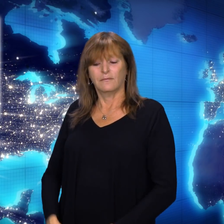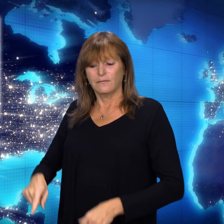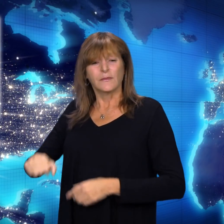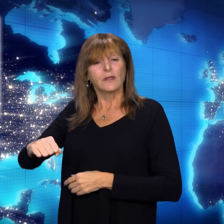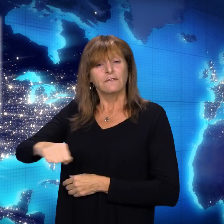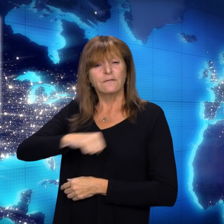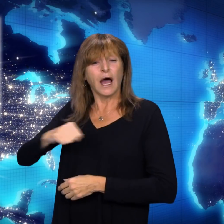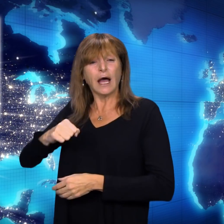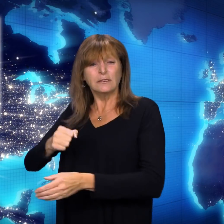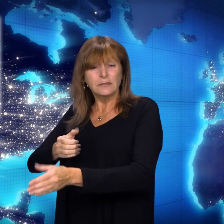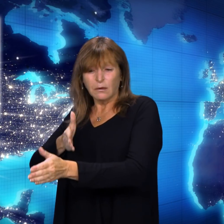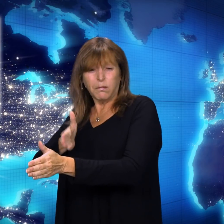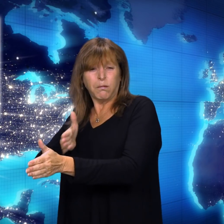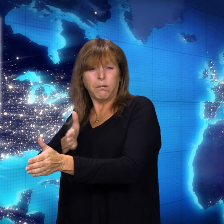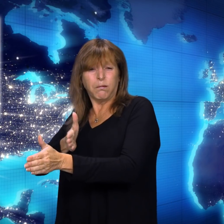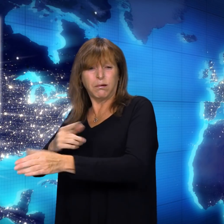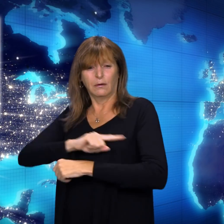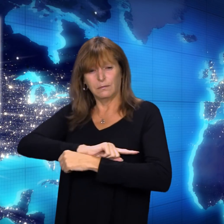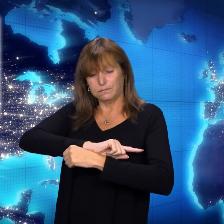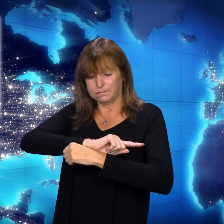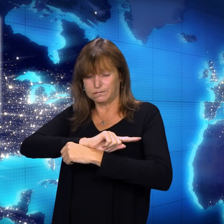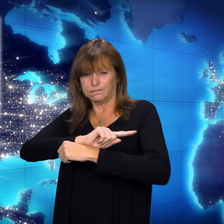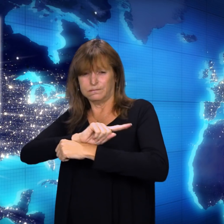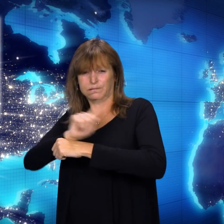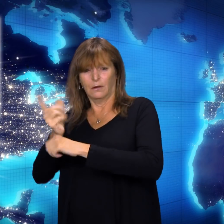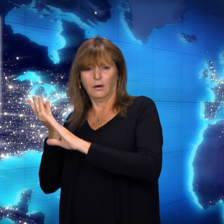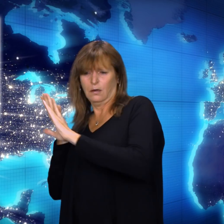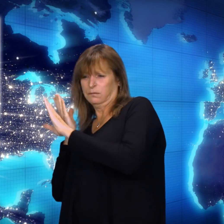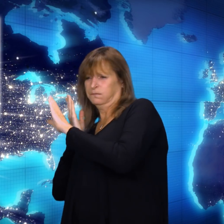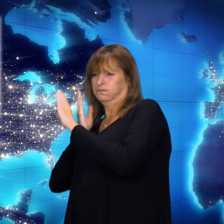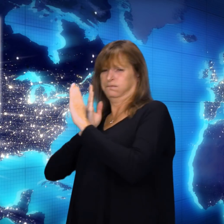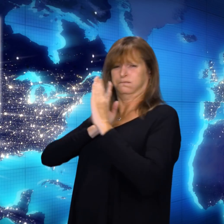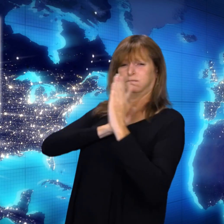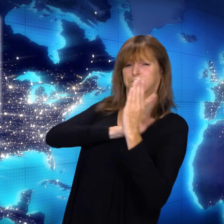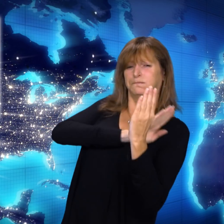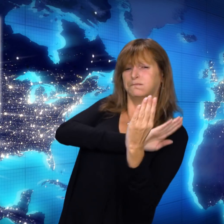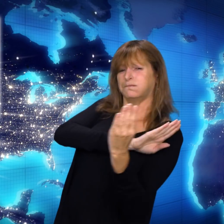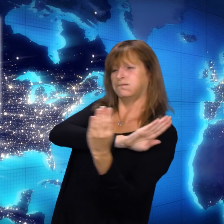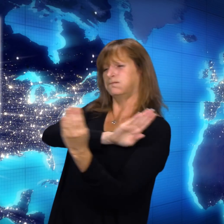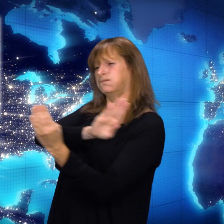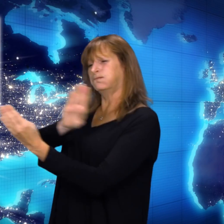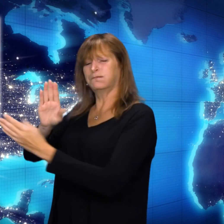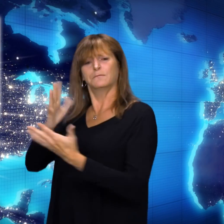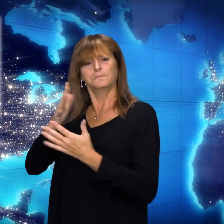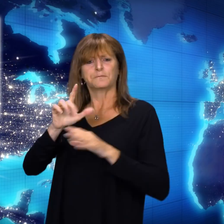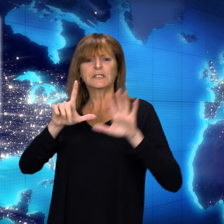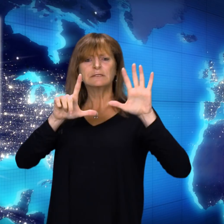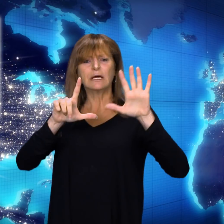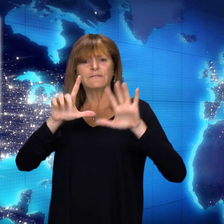when it went around the bend with a